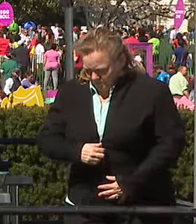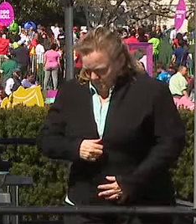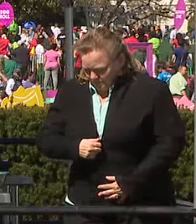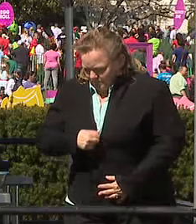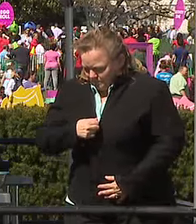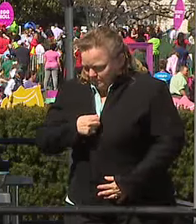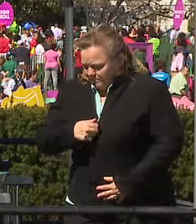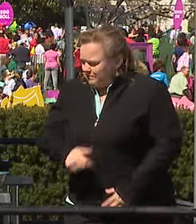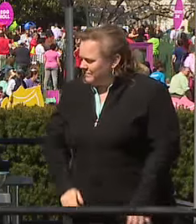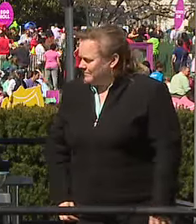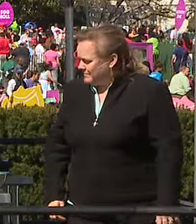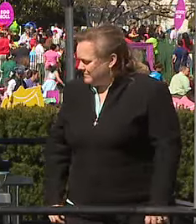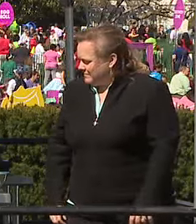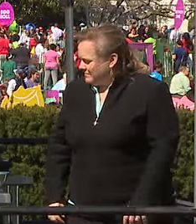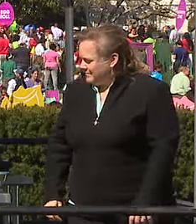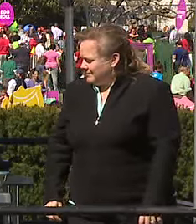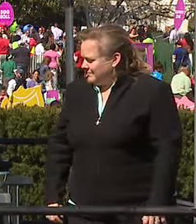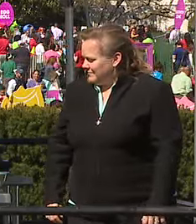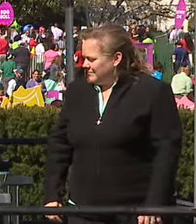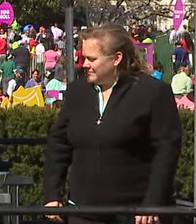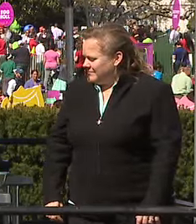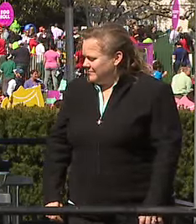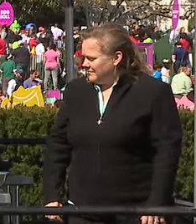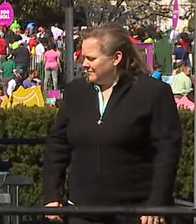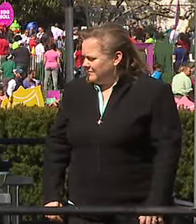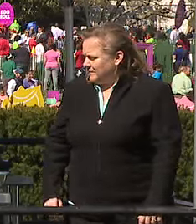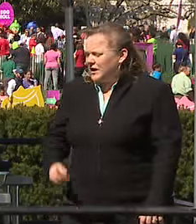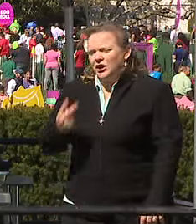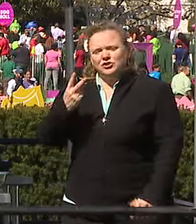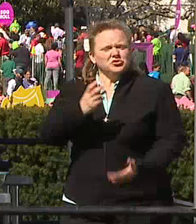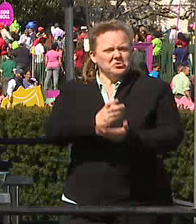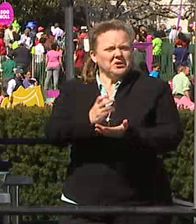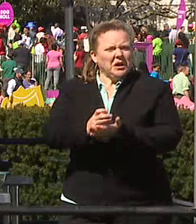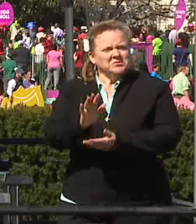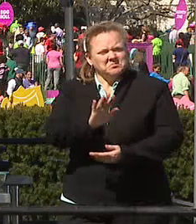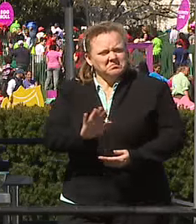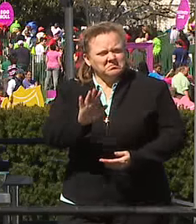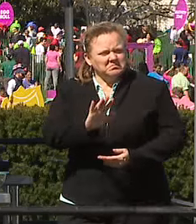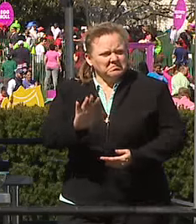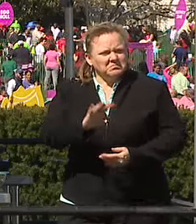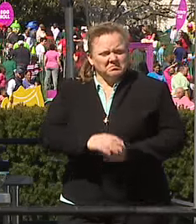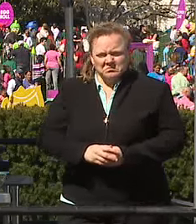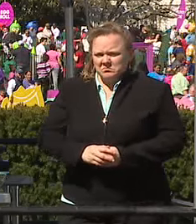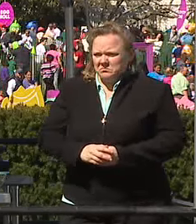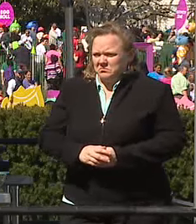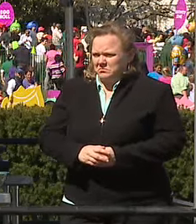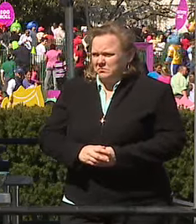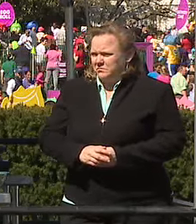All right. Add about two cups of whipped cream and one cup of